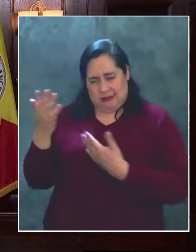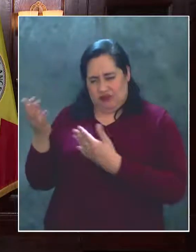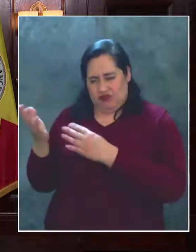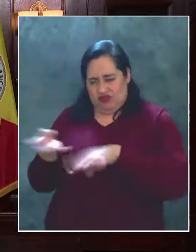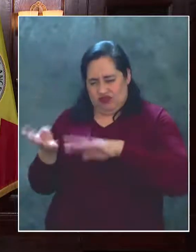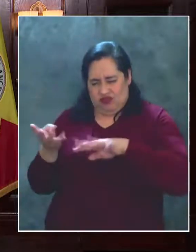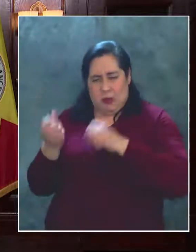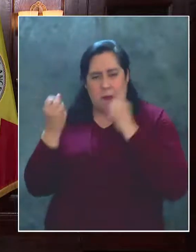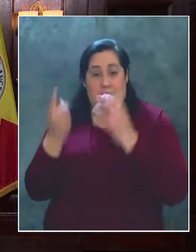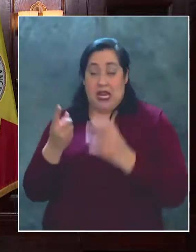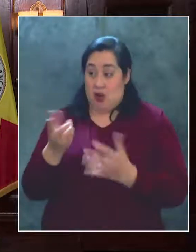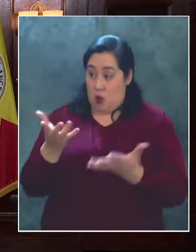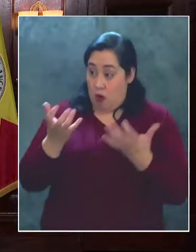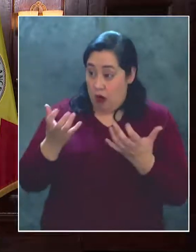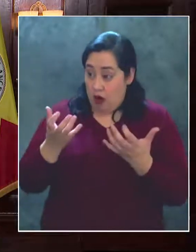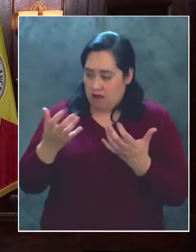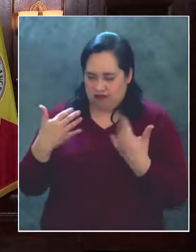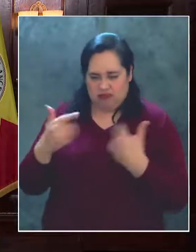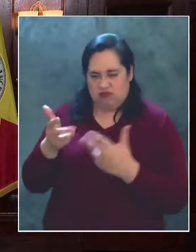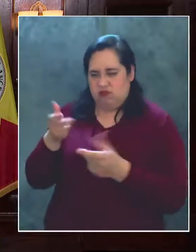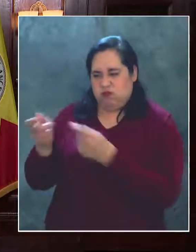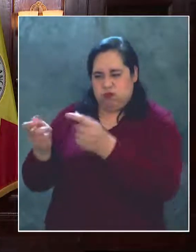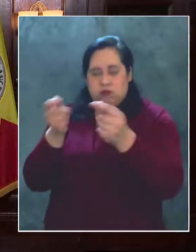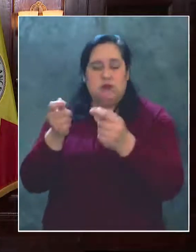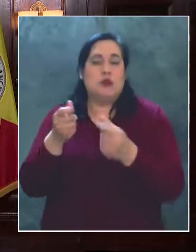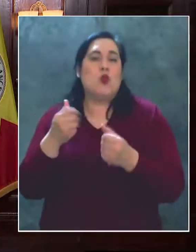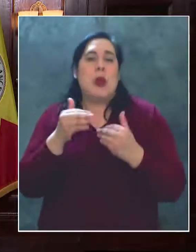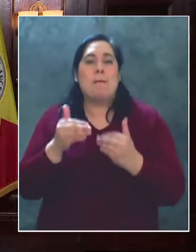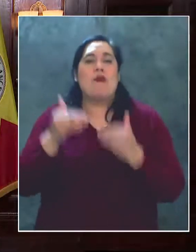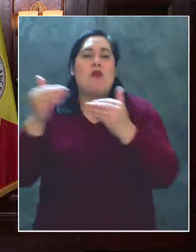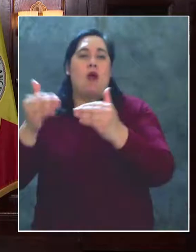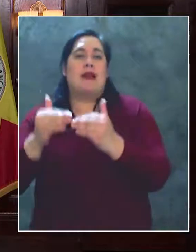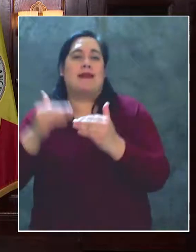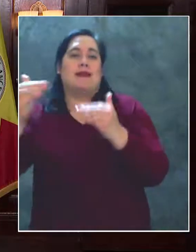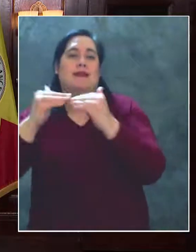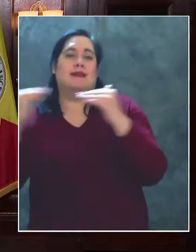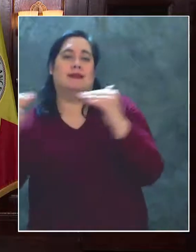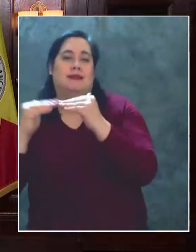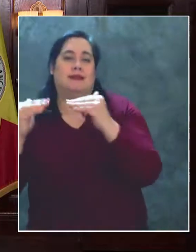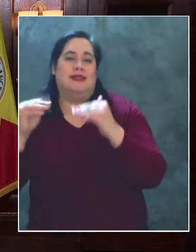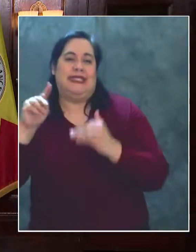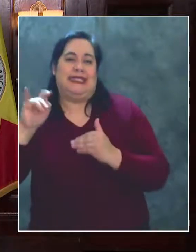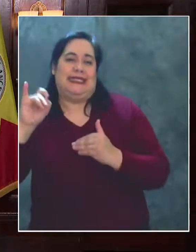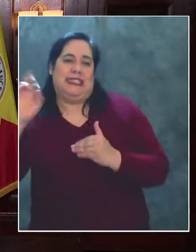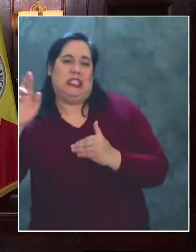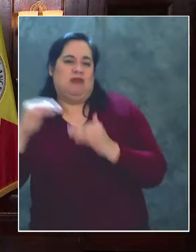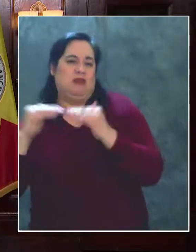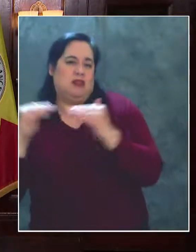GET THROUGH AS MANY THAT WANT THAT SO WE CAN MOVE ONTO THE NEXT TIER. I HEARD THE CONCERNS OF PEOPLE